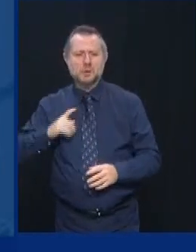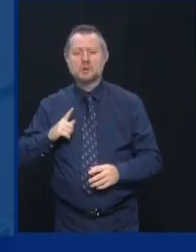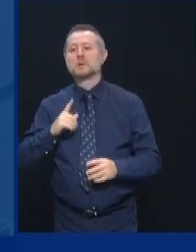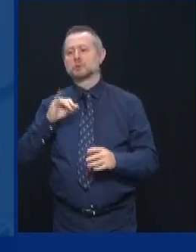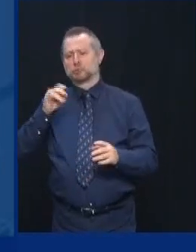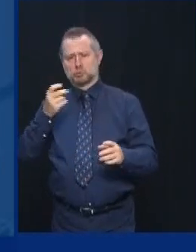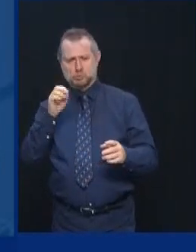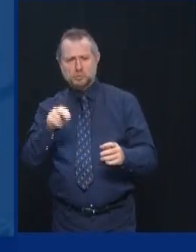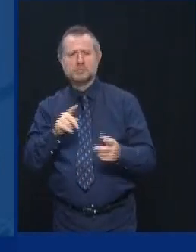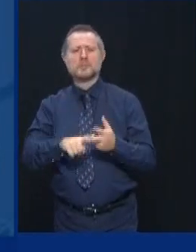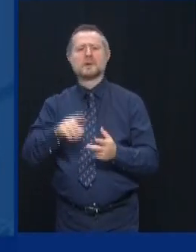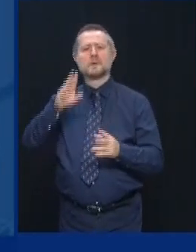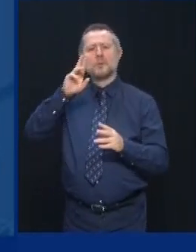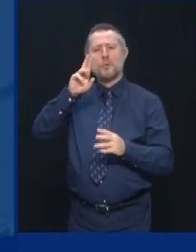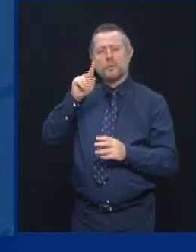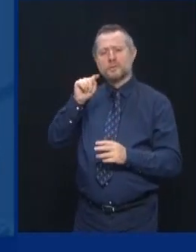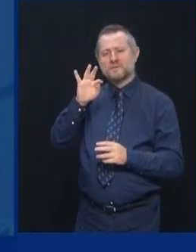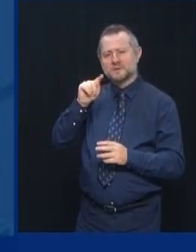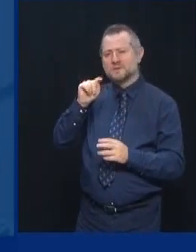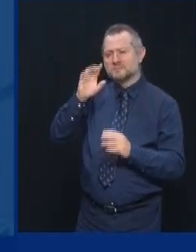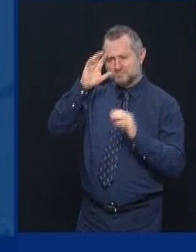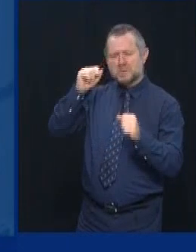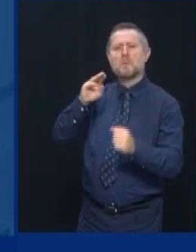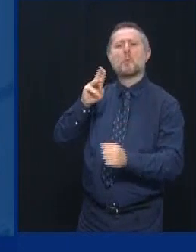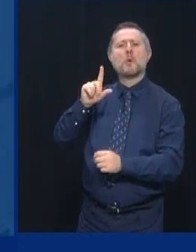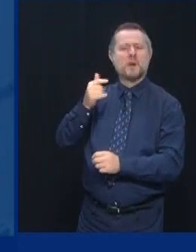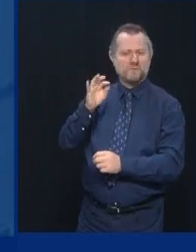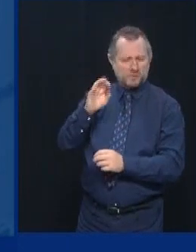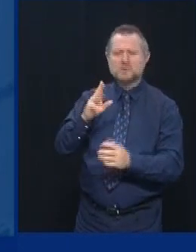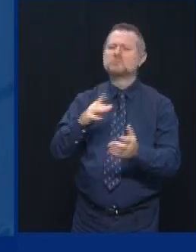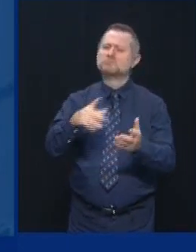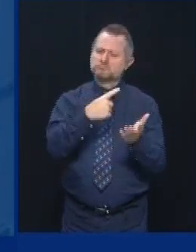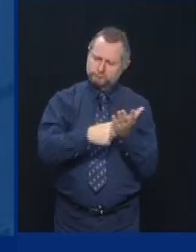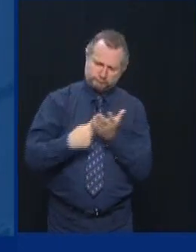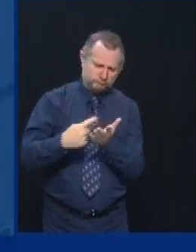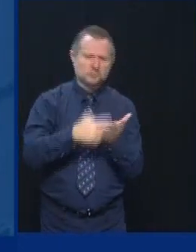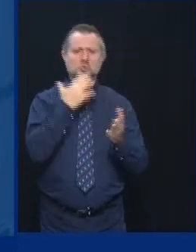I JUST GOT OFF THE TELEPHONE. COUNCIL SPEAKER JOHNSON. MIKE MULL -- WE HAD A GOOD